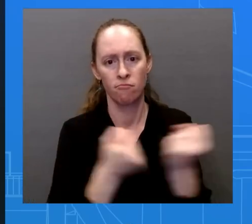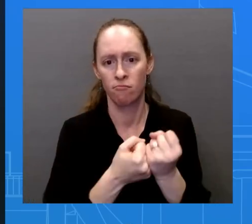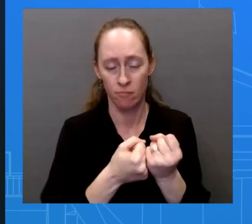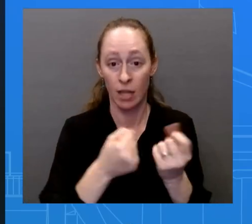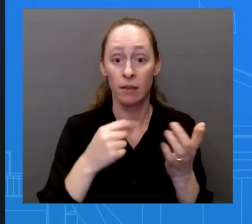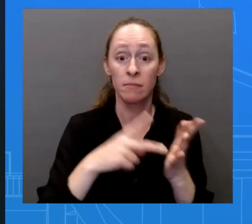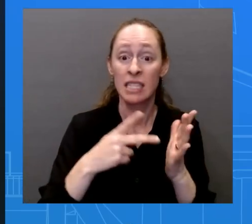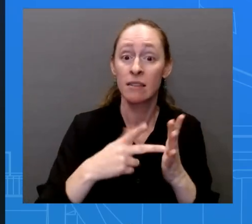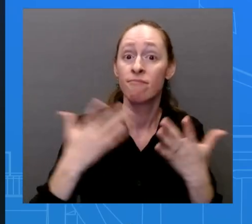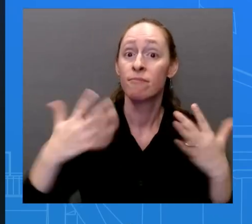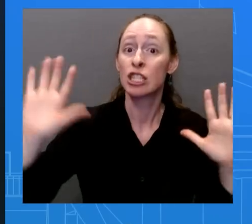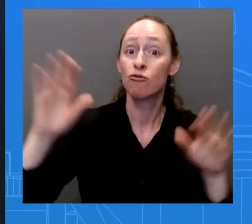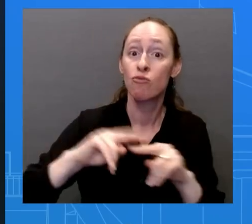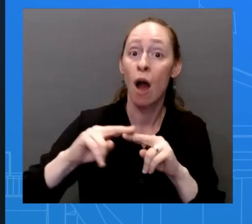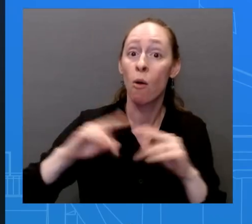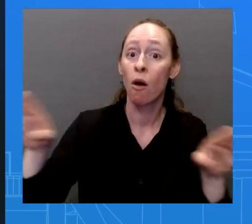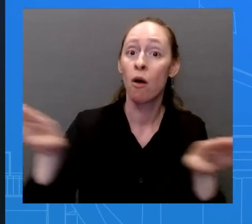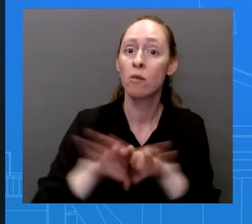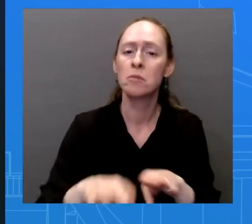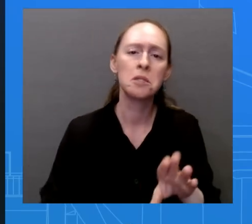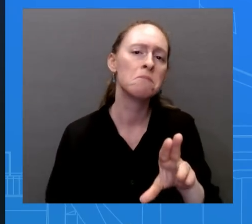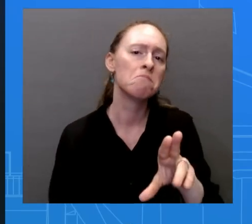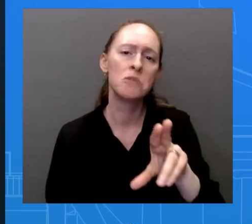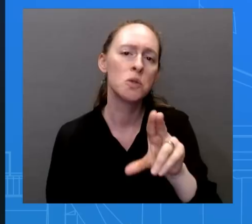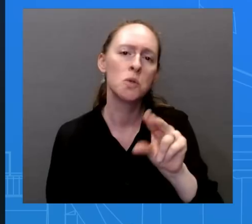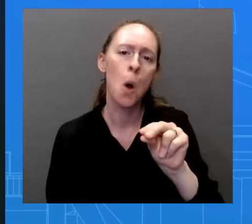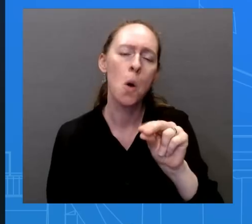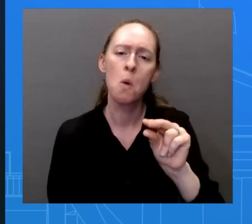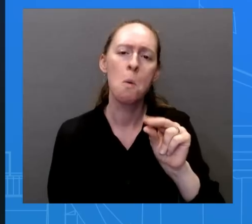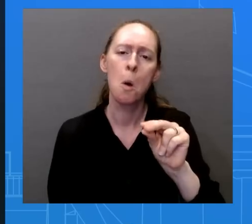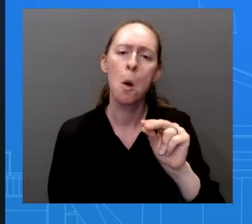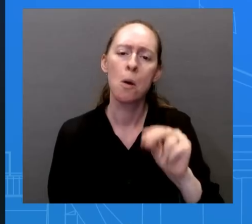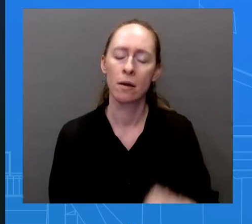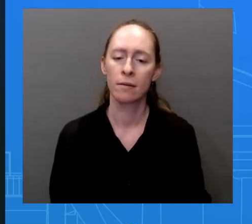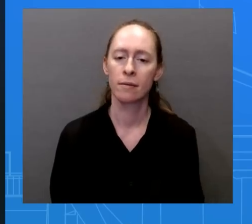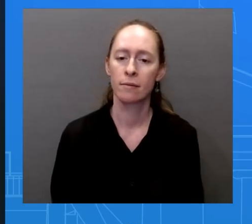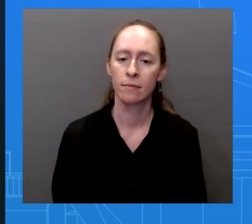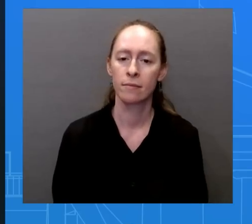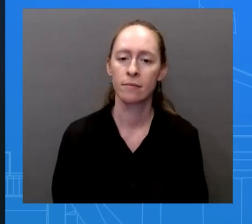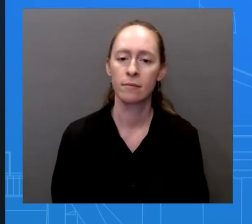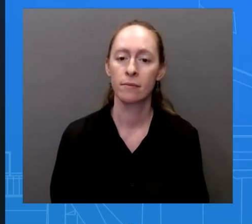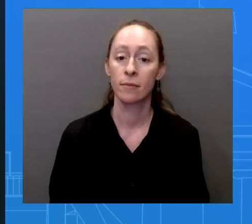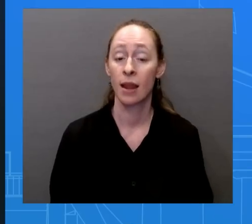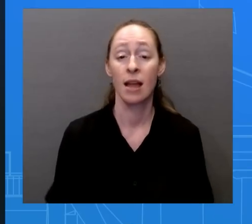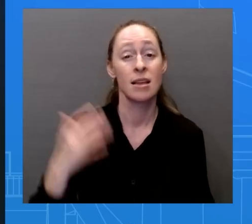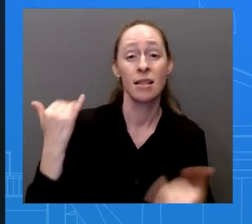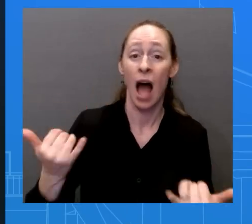have additional work ahead to agree to a contract that the union members will ratify themselves.